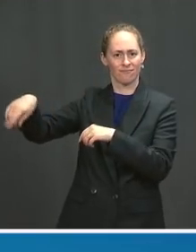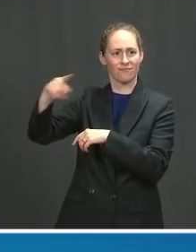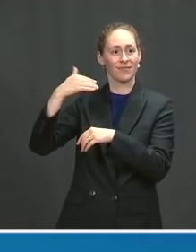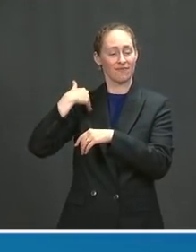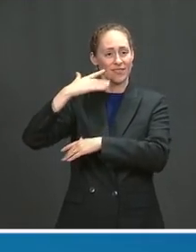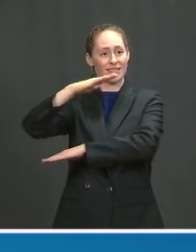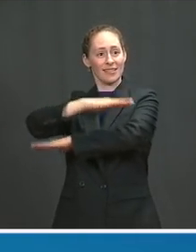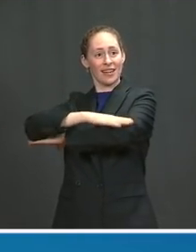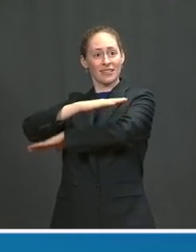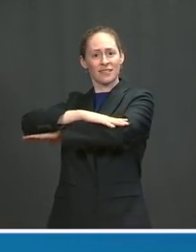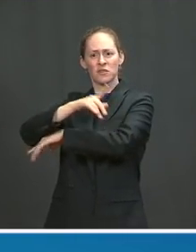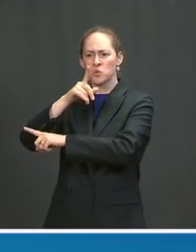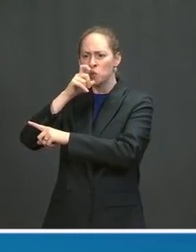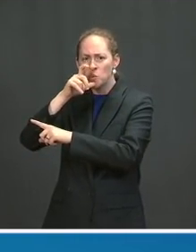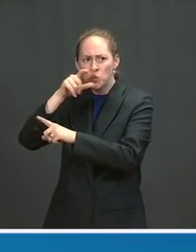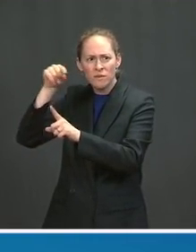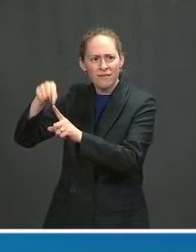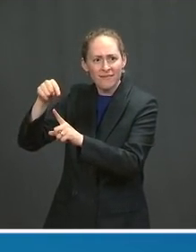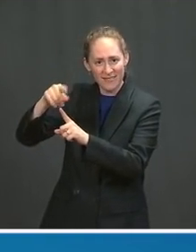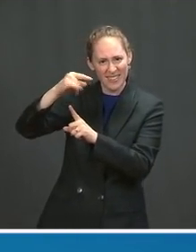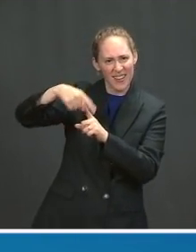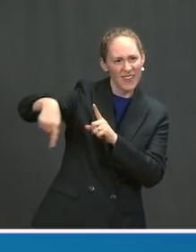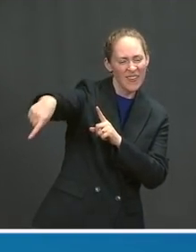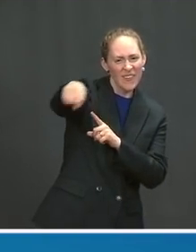from timbers of the USS Constitution.